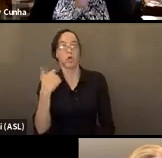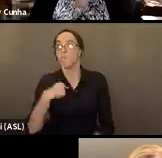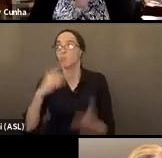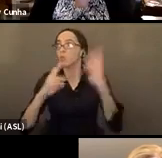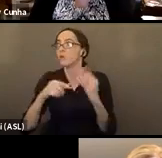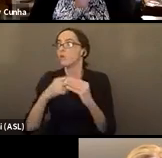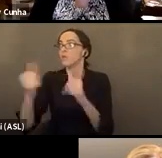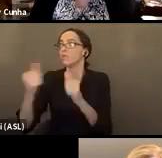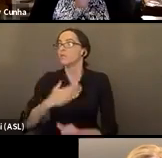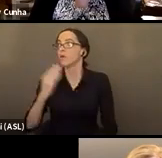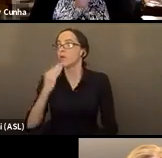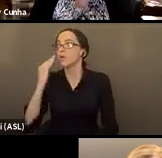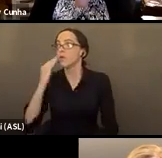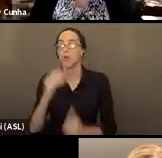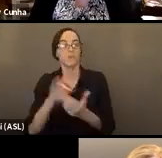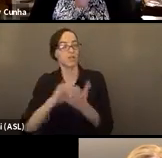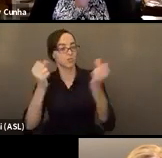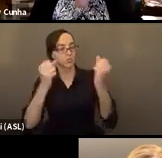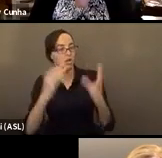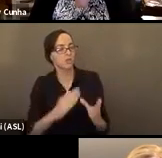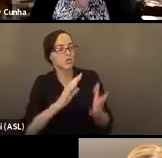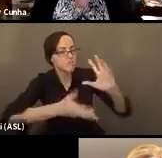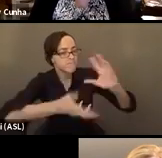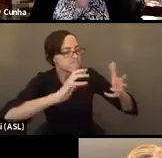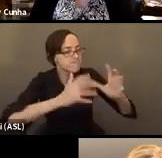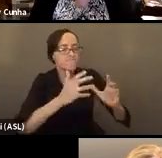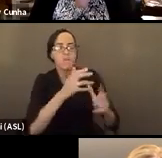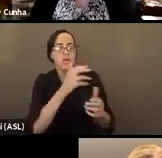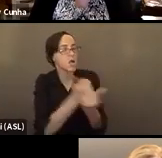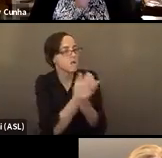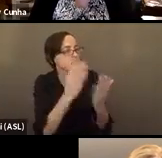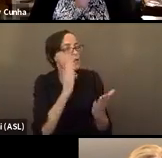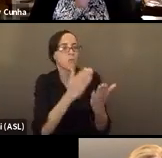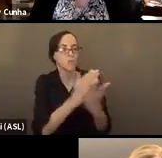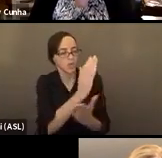reassure her that she would be okay and she was very grateful that we were able to pick her up